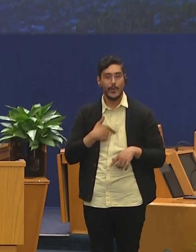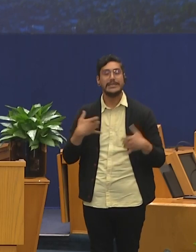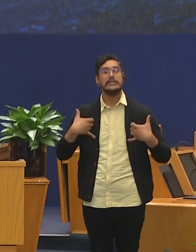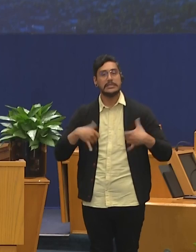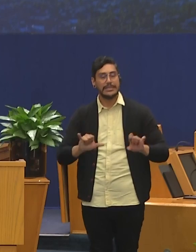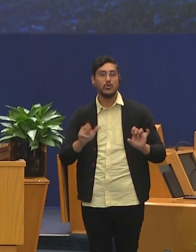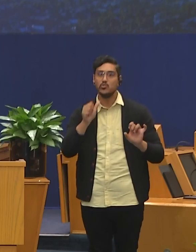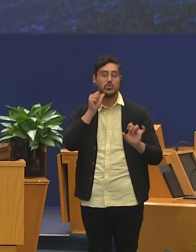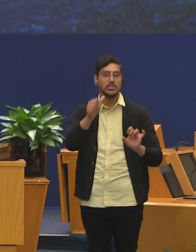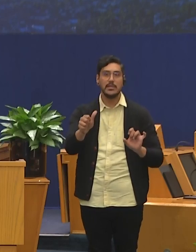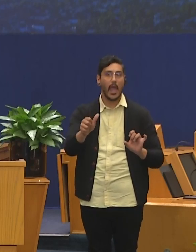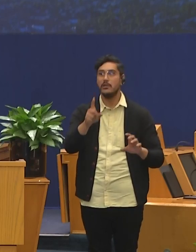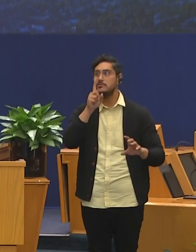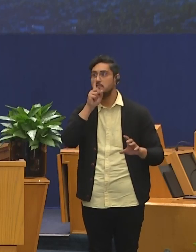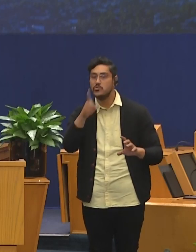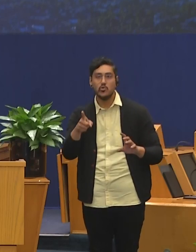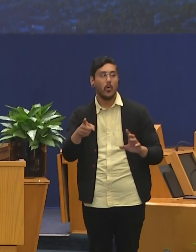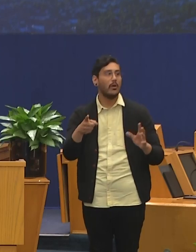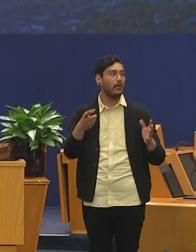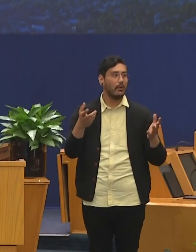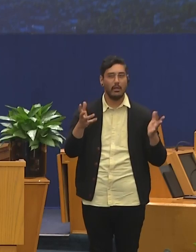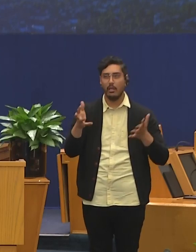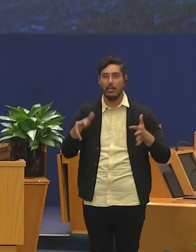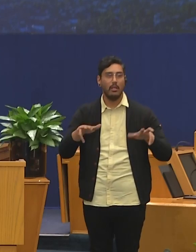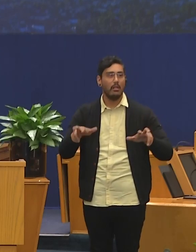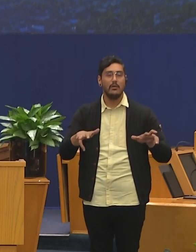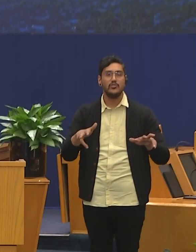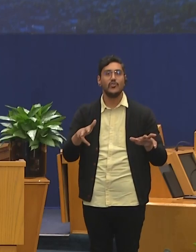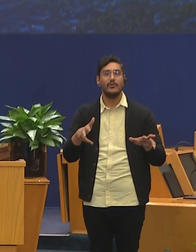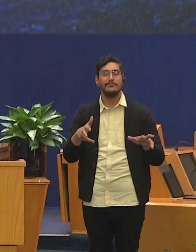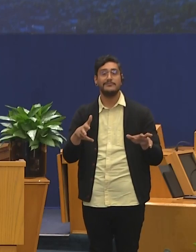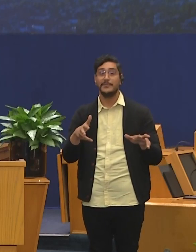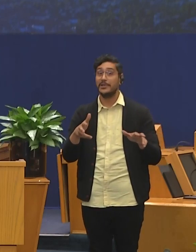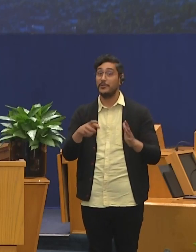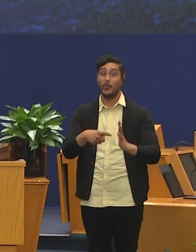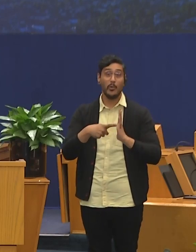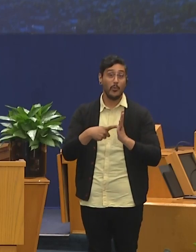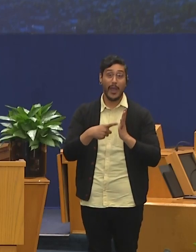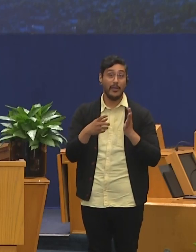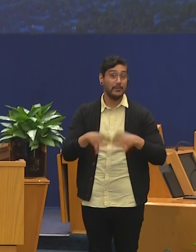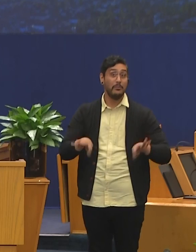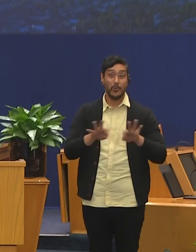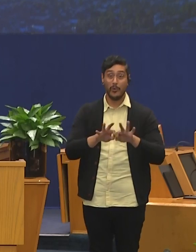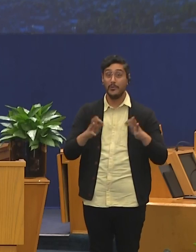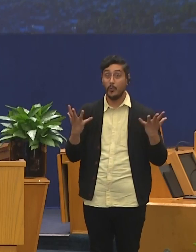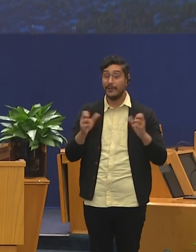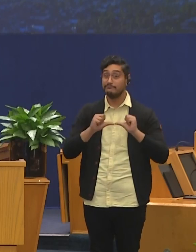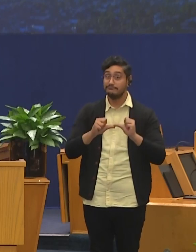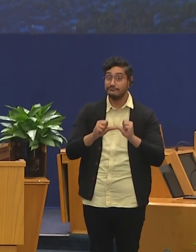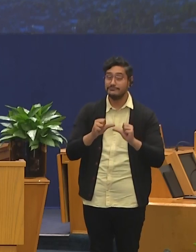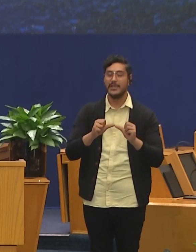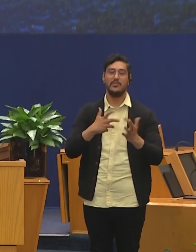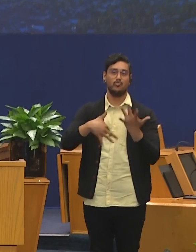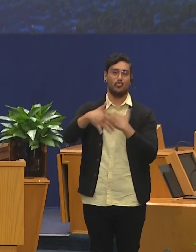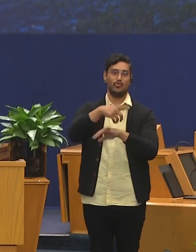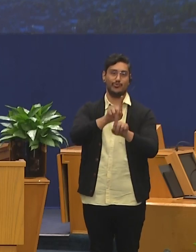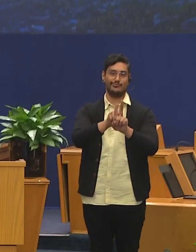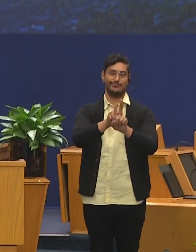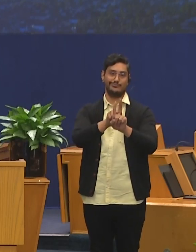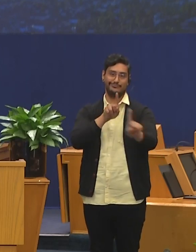UNCERTAINTY. AND PART OF THAT UNCERTAINTY HAS TO DO WITH THE VIGILANCE WITH WHICH PEOPLE MAINTAIN PHYSICAL